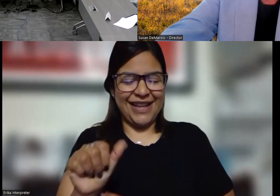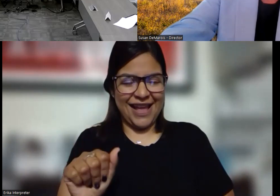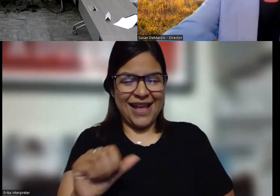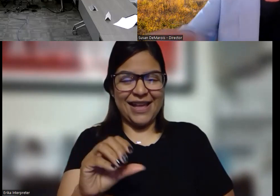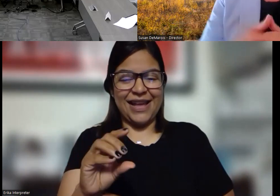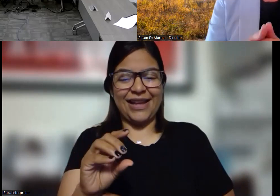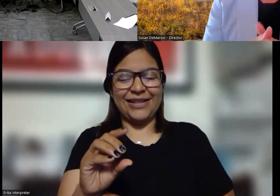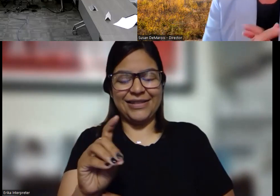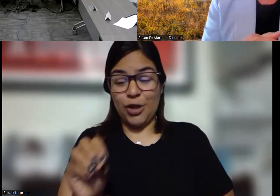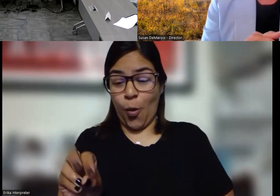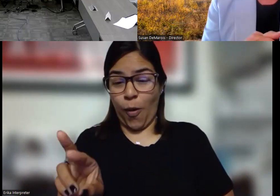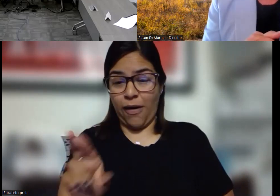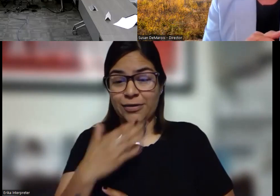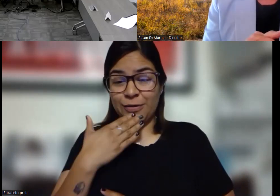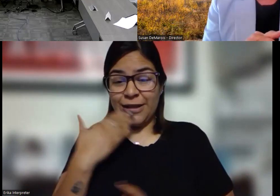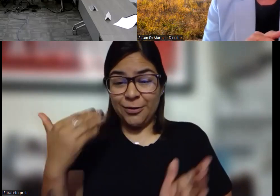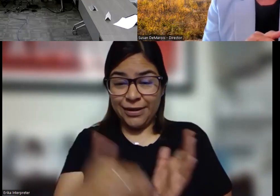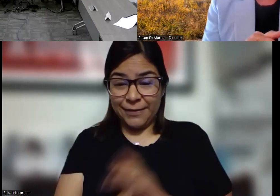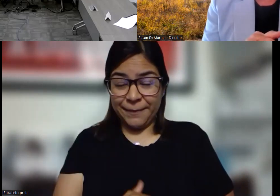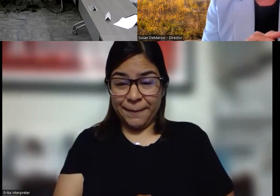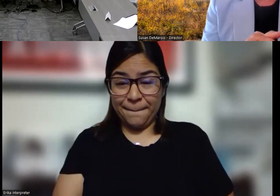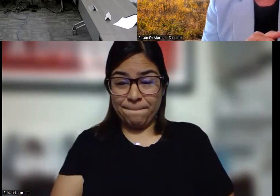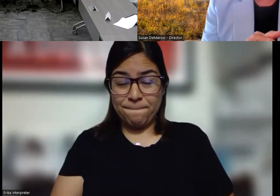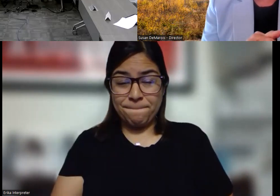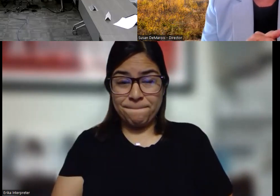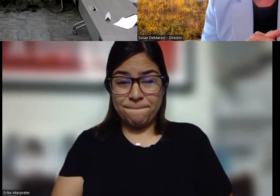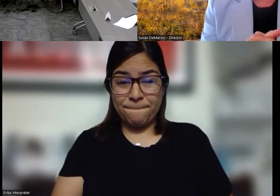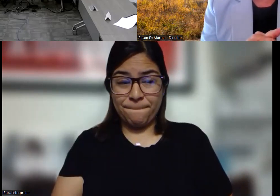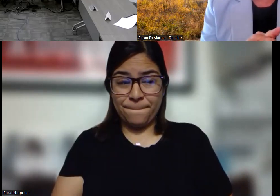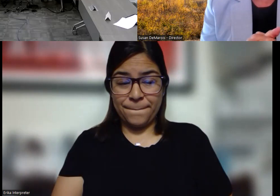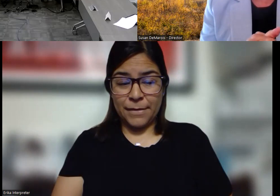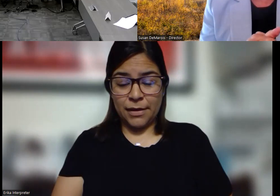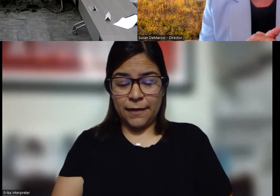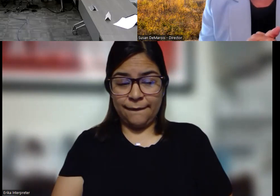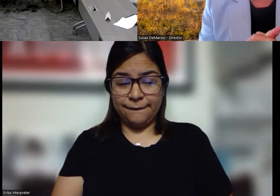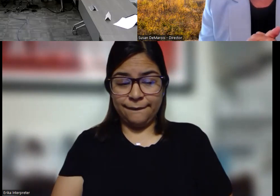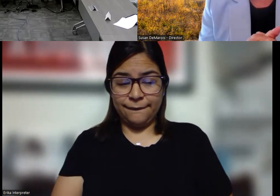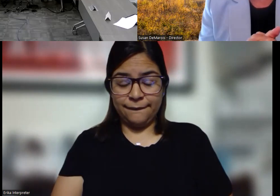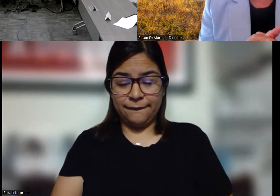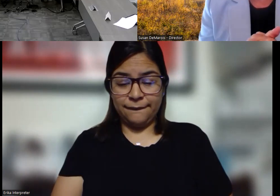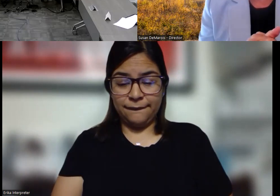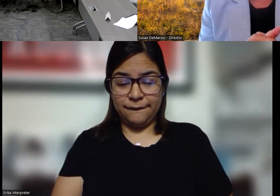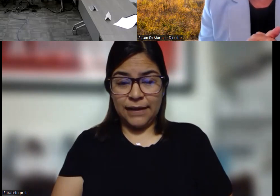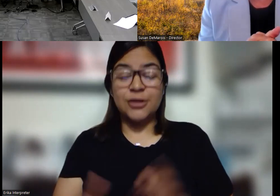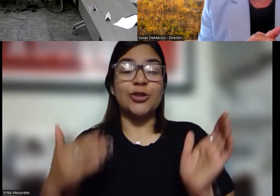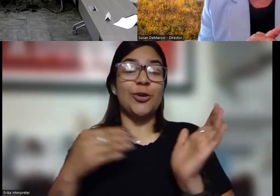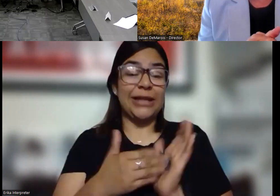and thank you for your leadership of the 2030 steering committee and frankly all things adrc